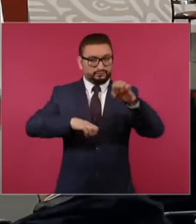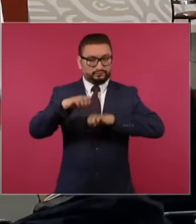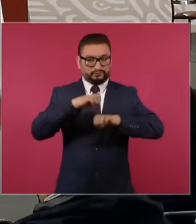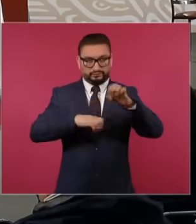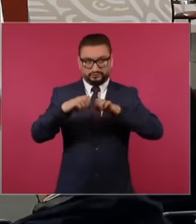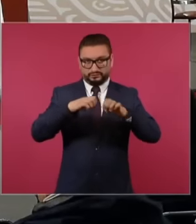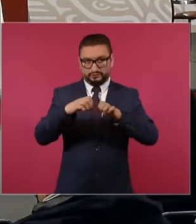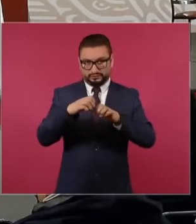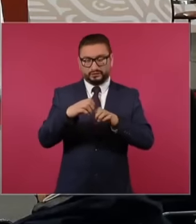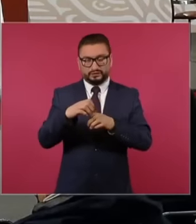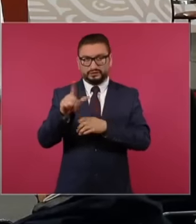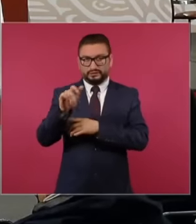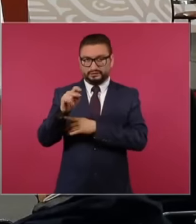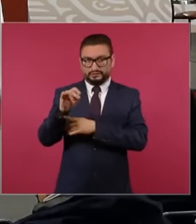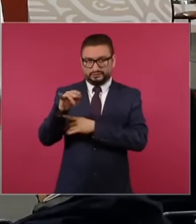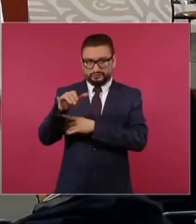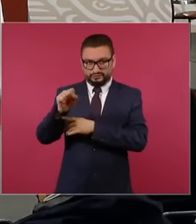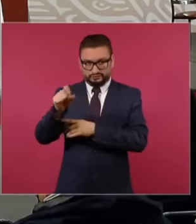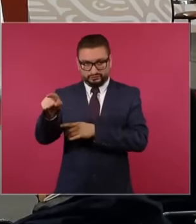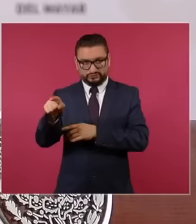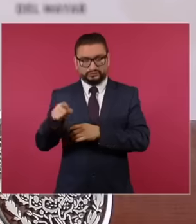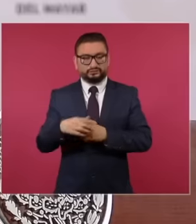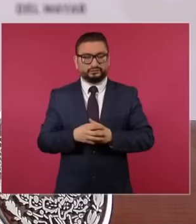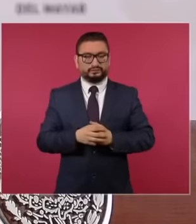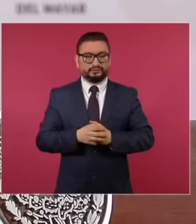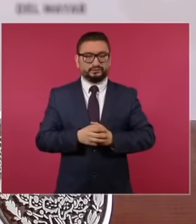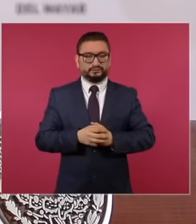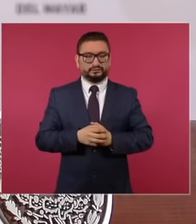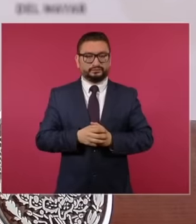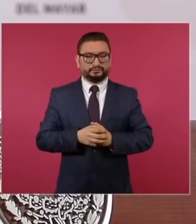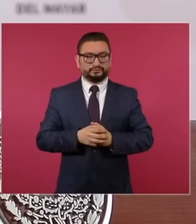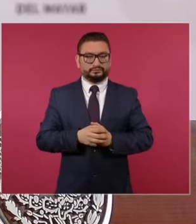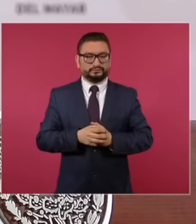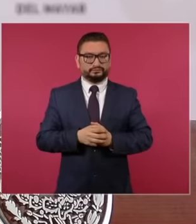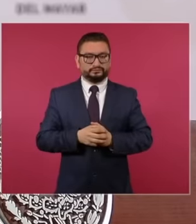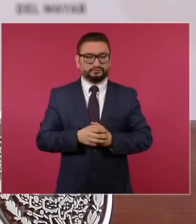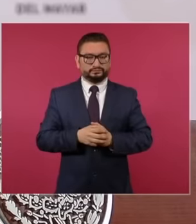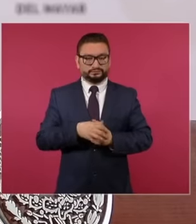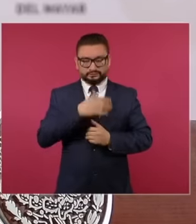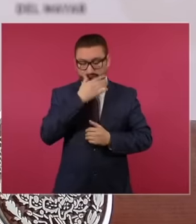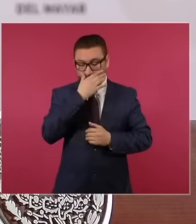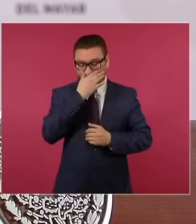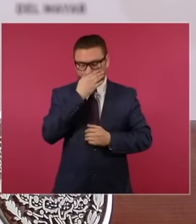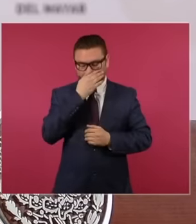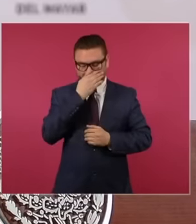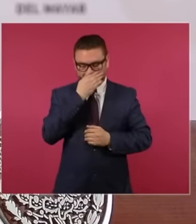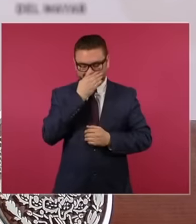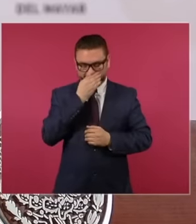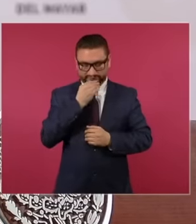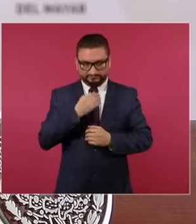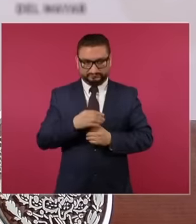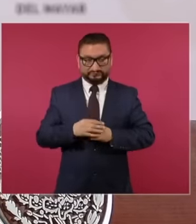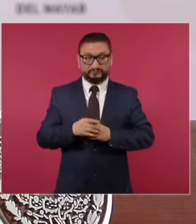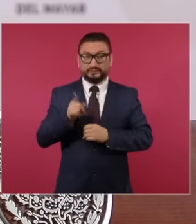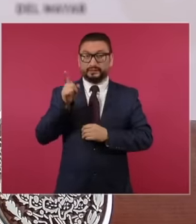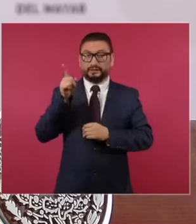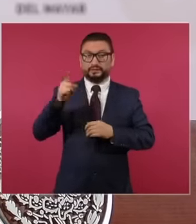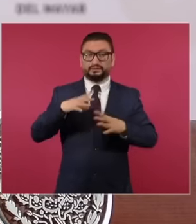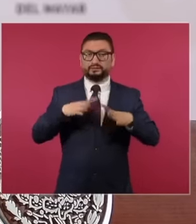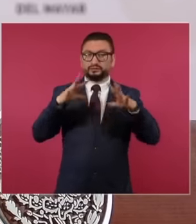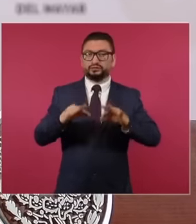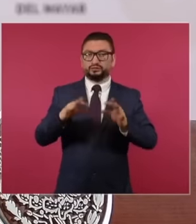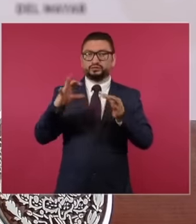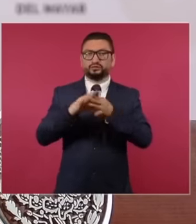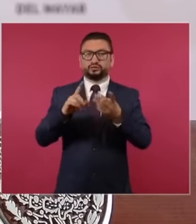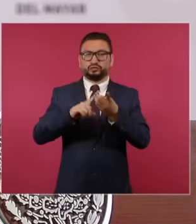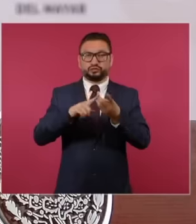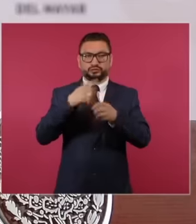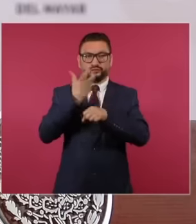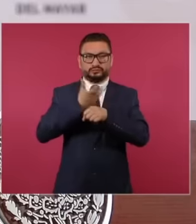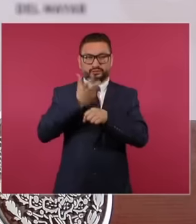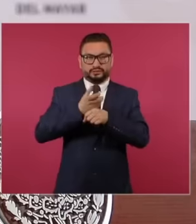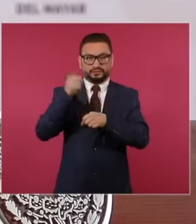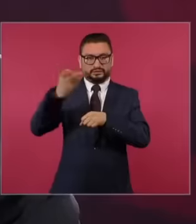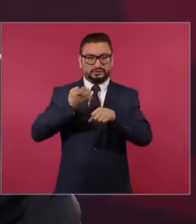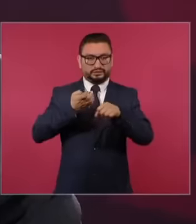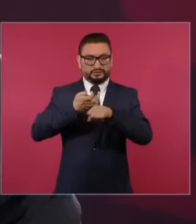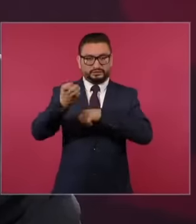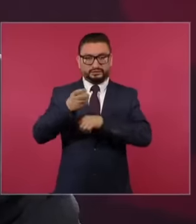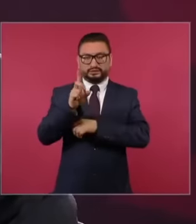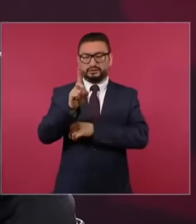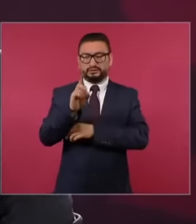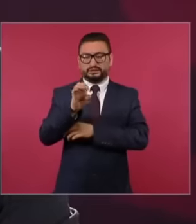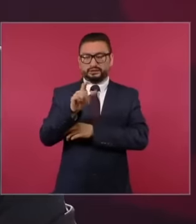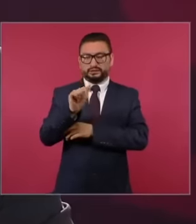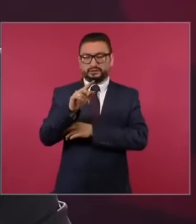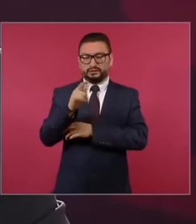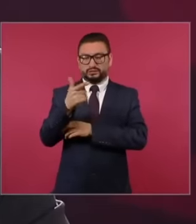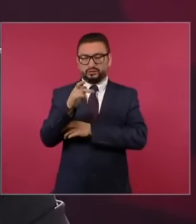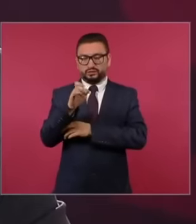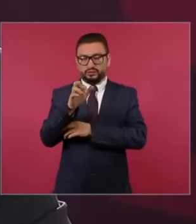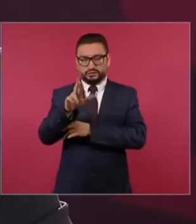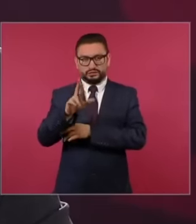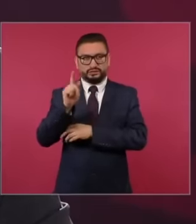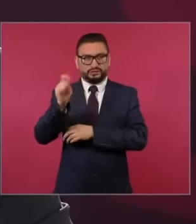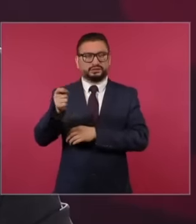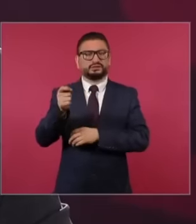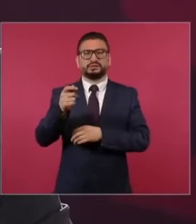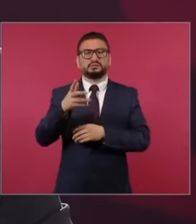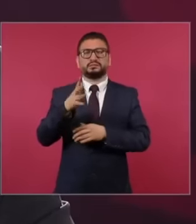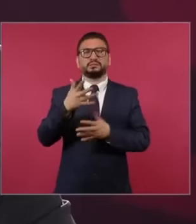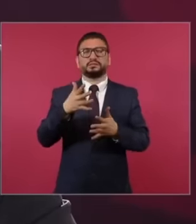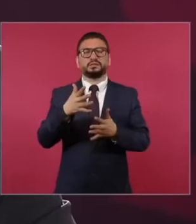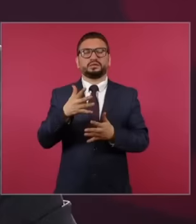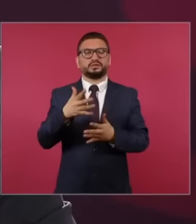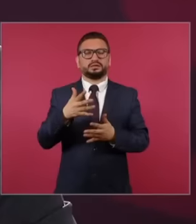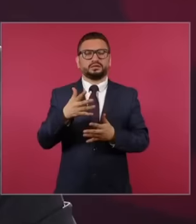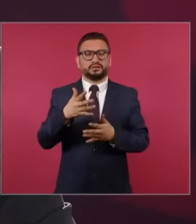is established in the United States in a state that is Delawer. Delawer is something like that. Like